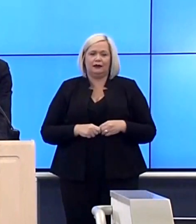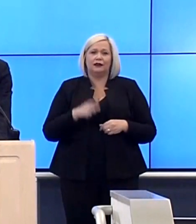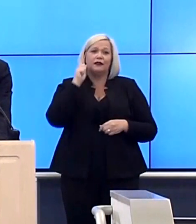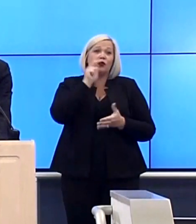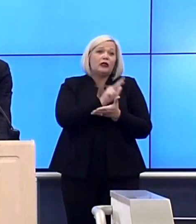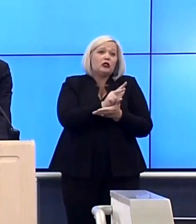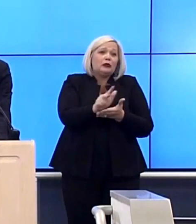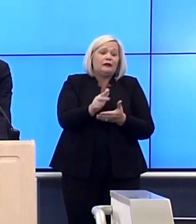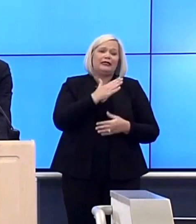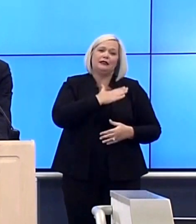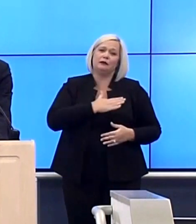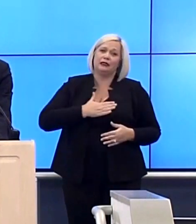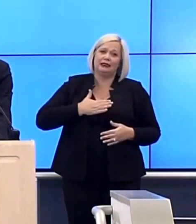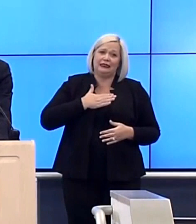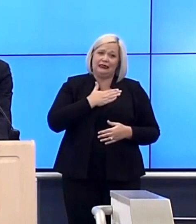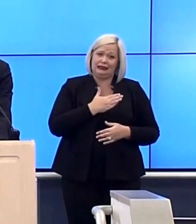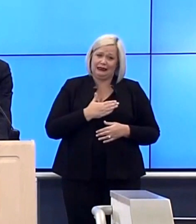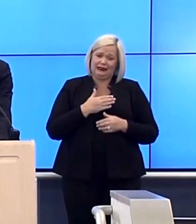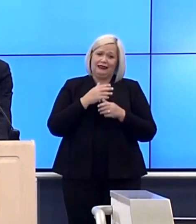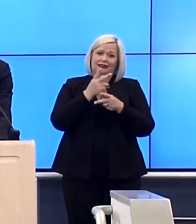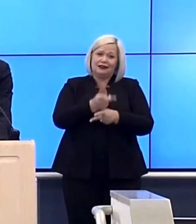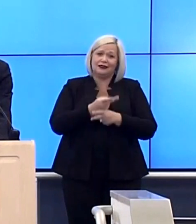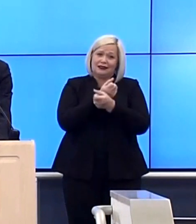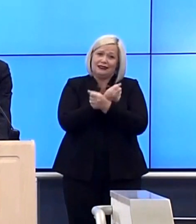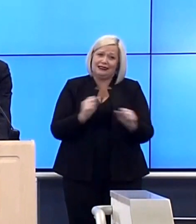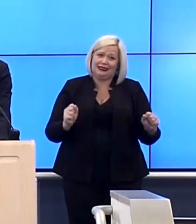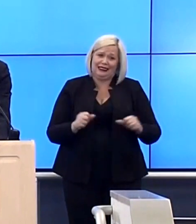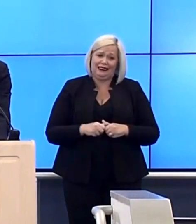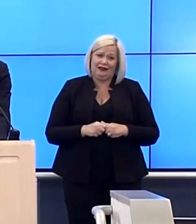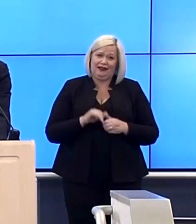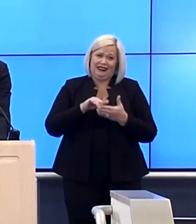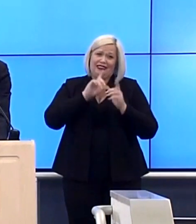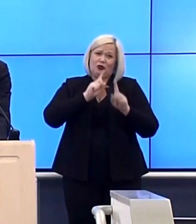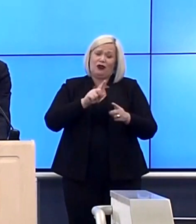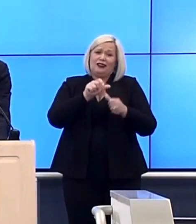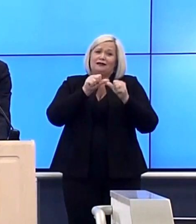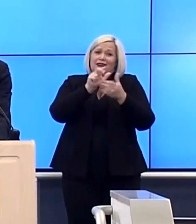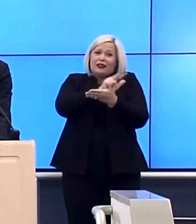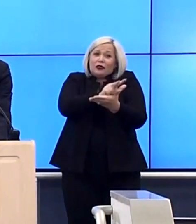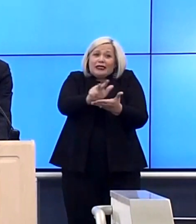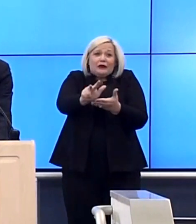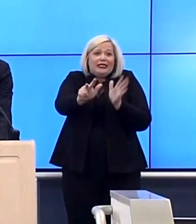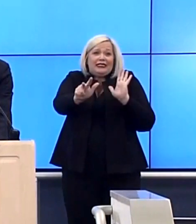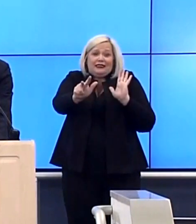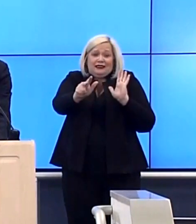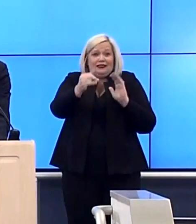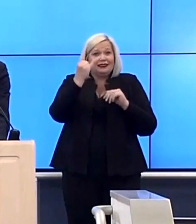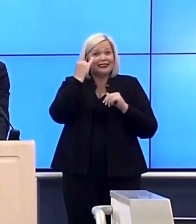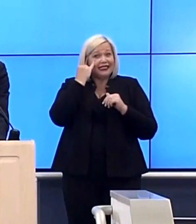ACCEPTED. FOR THE NEXT THREE WEEKS, PLEASE FOR THE NEXT THREE WEEKS, PLEASE DO YOUR PART. DO YOUR PART. THE ORDER LASTS THREE WEEKS.